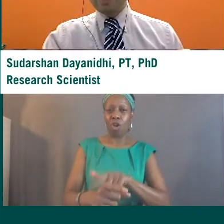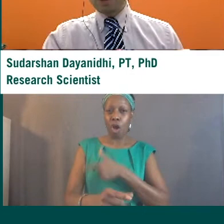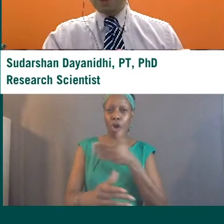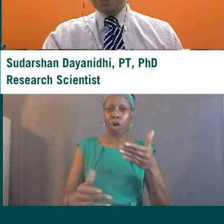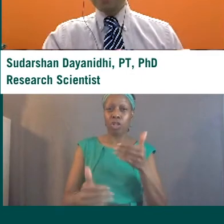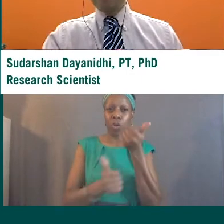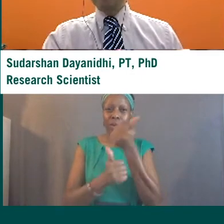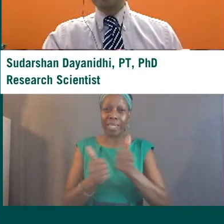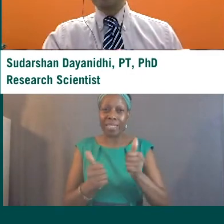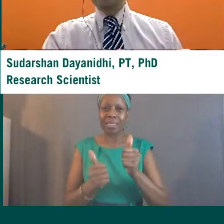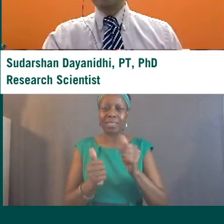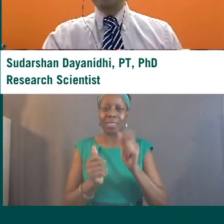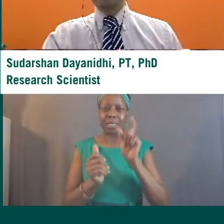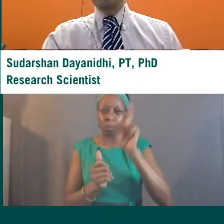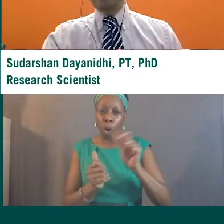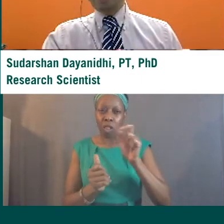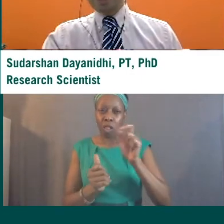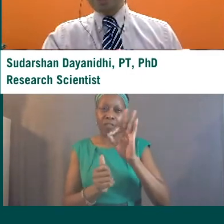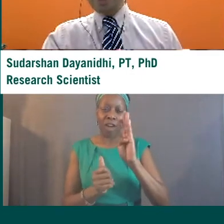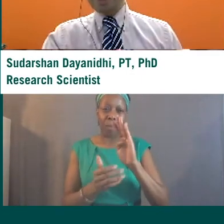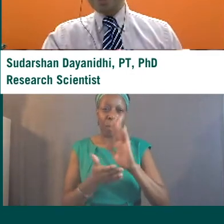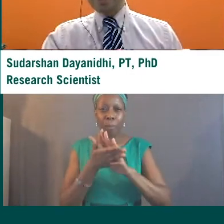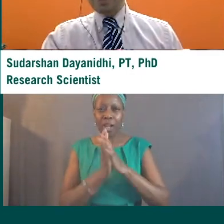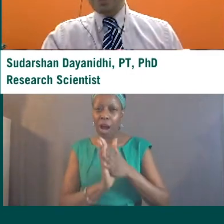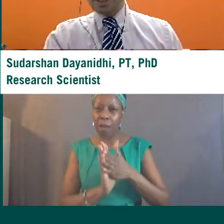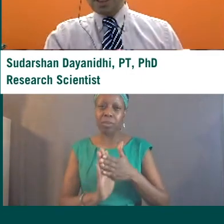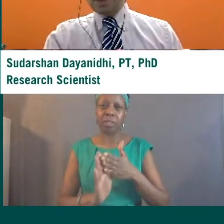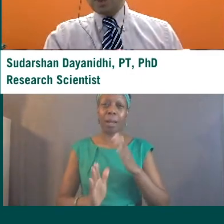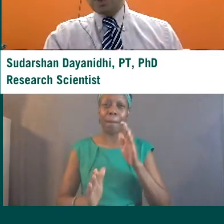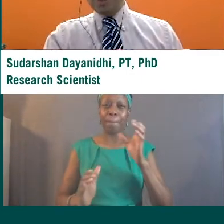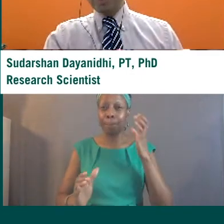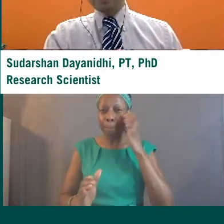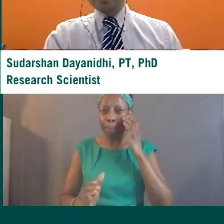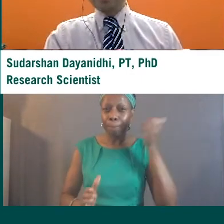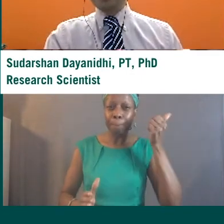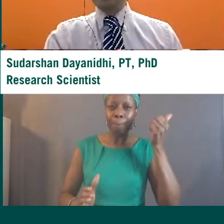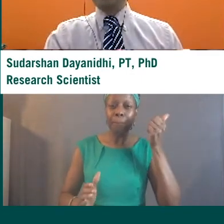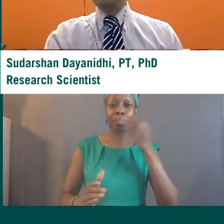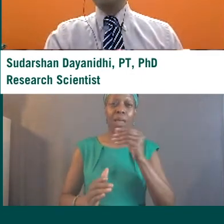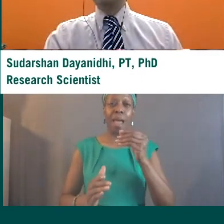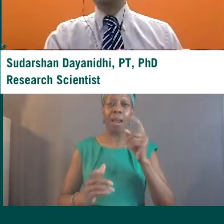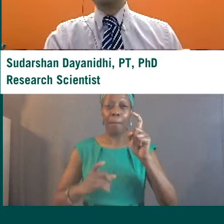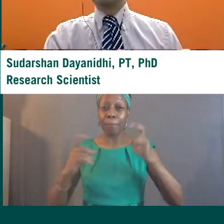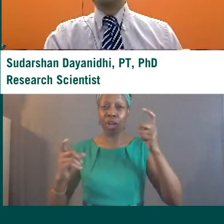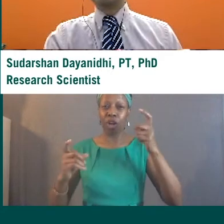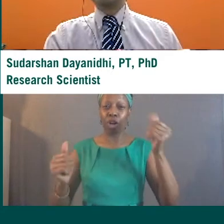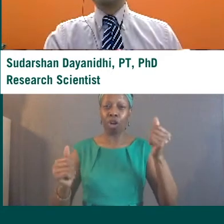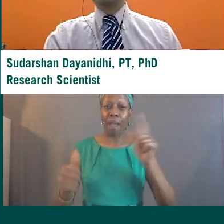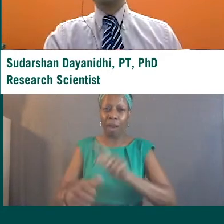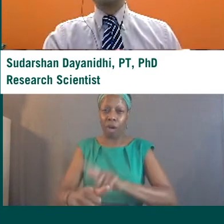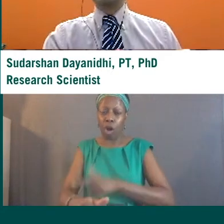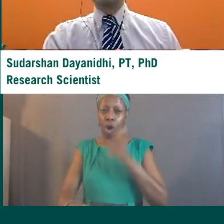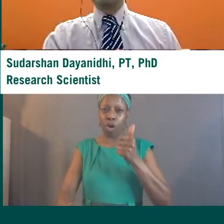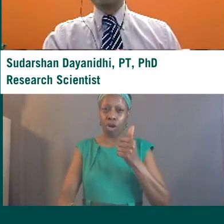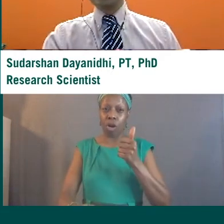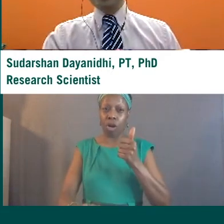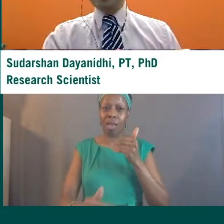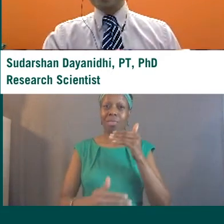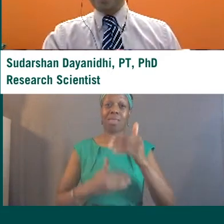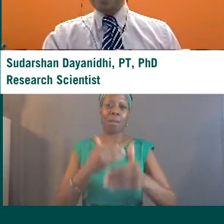postnatal development, broadly speaking, what happens is that these muscle cells, are increasing in length